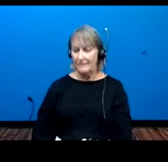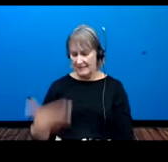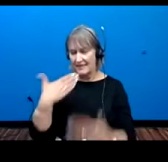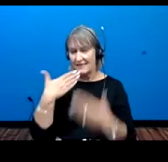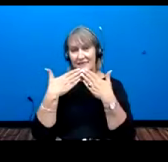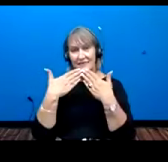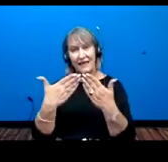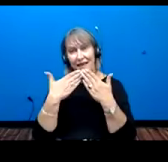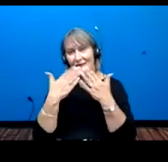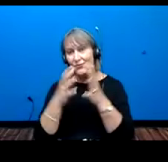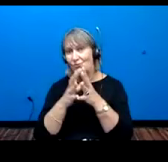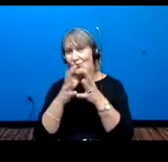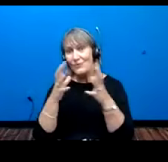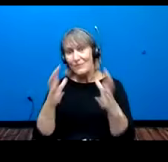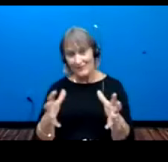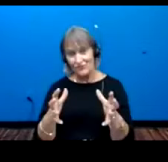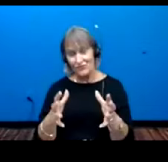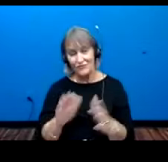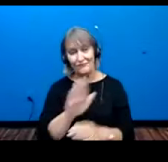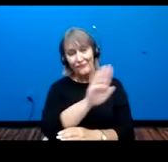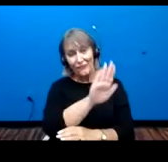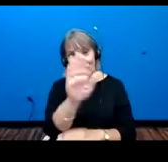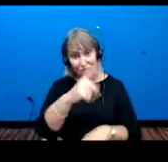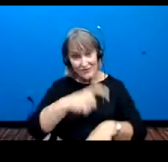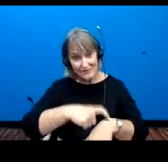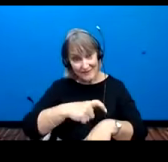Really appreciate you spending time with us. We look forward to working with you